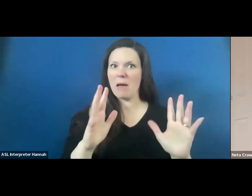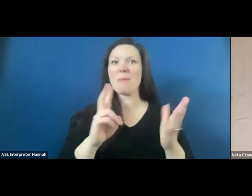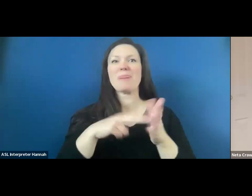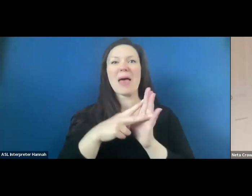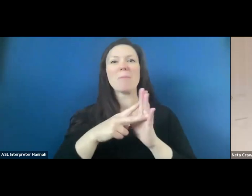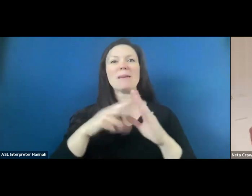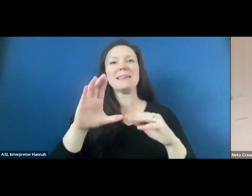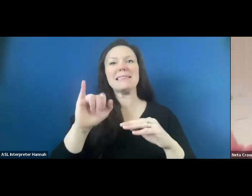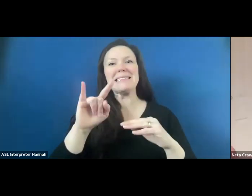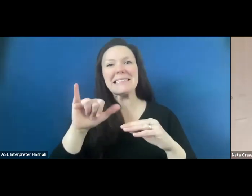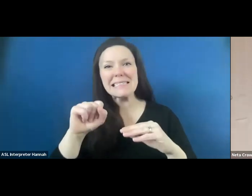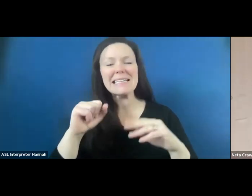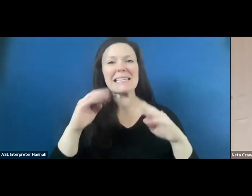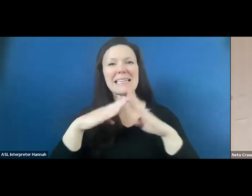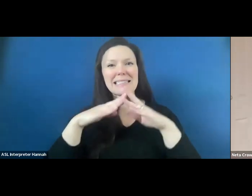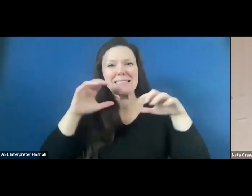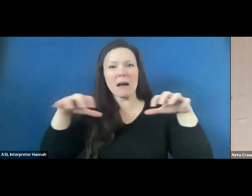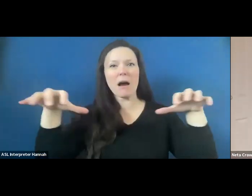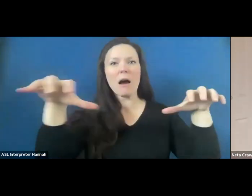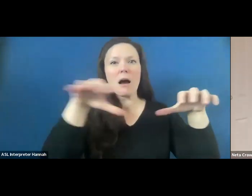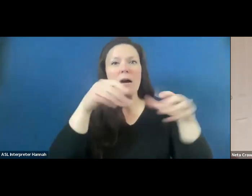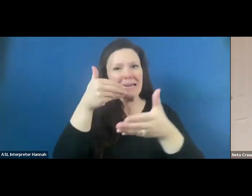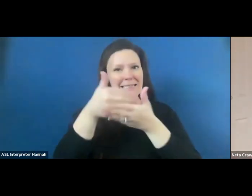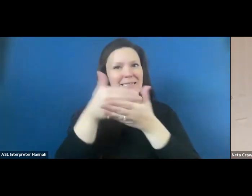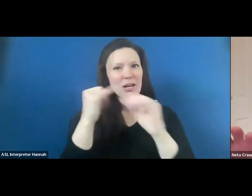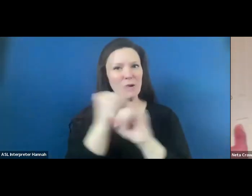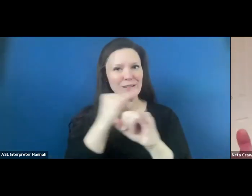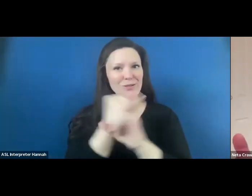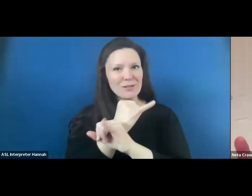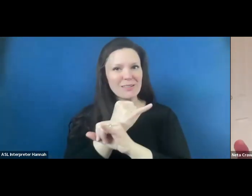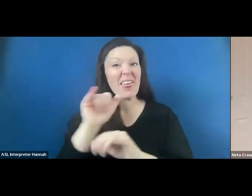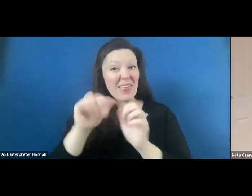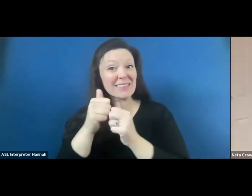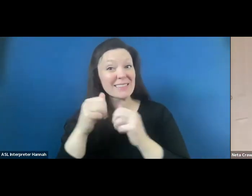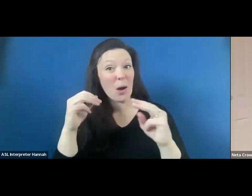And it's just one example of the way that war has shaped our environment,